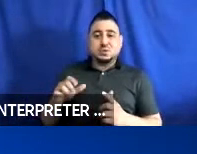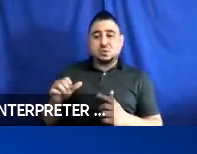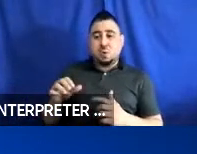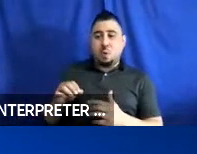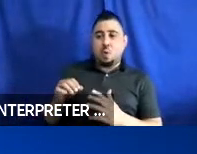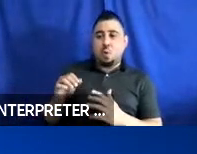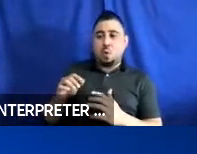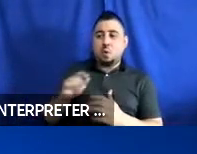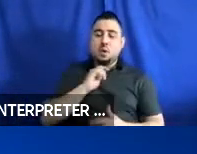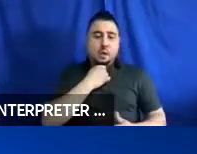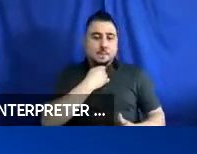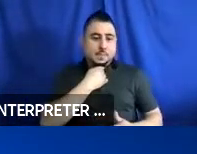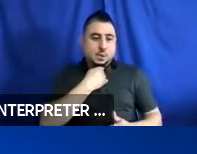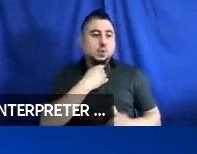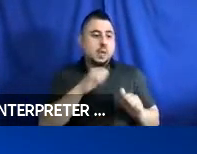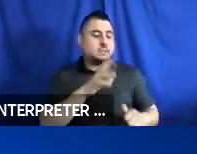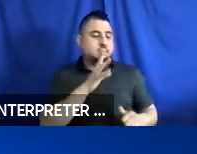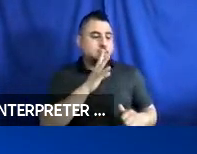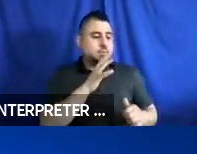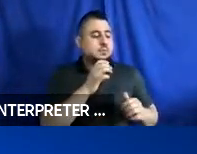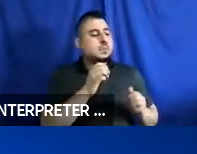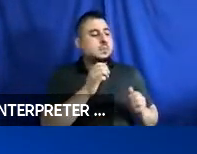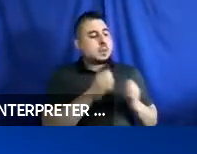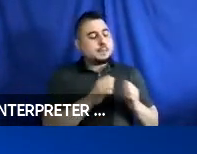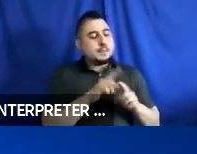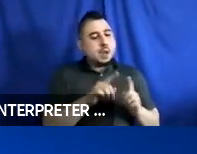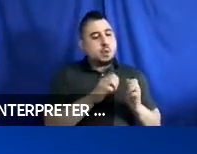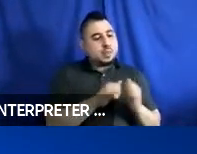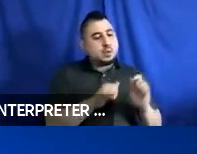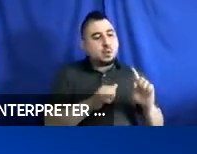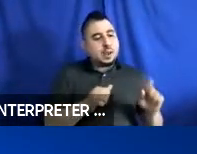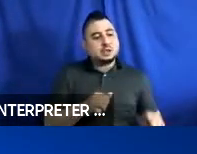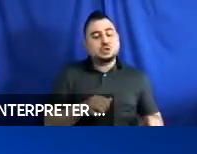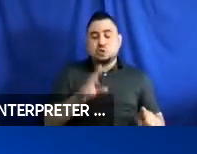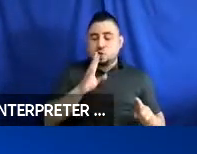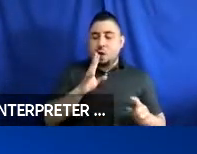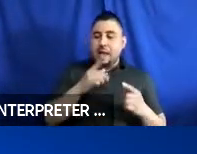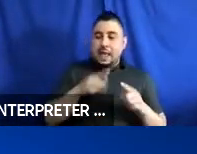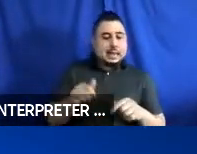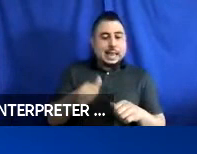please feel free to submit your questions to speak at any time during the event. You